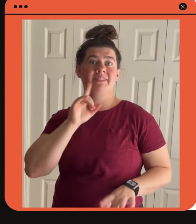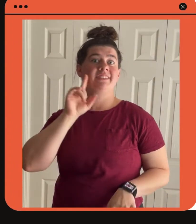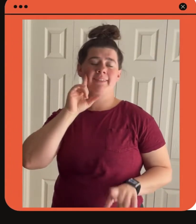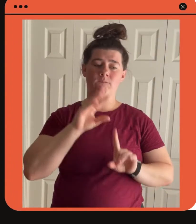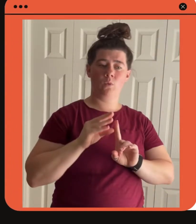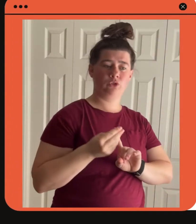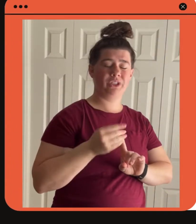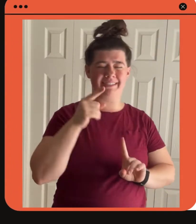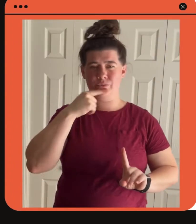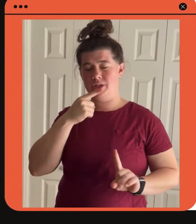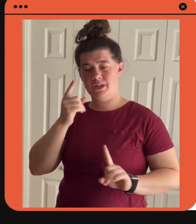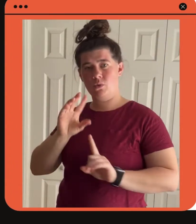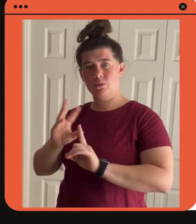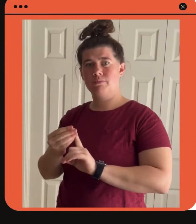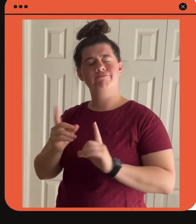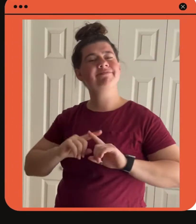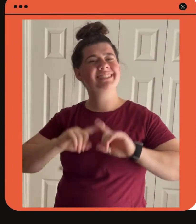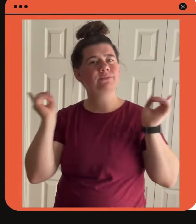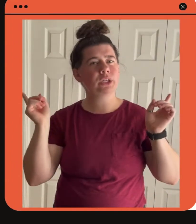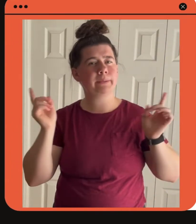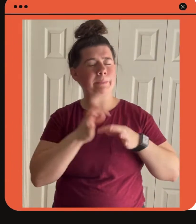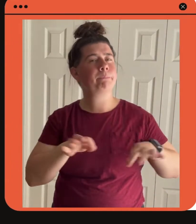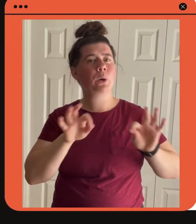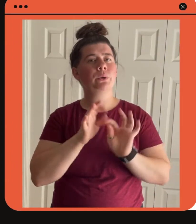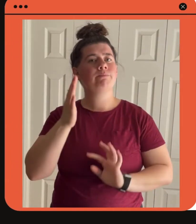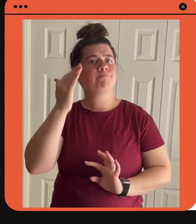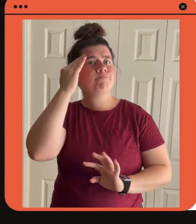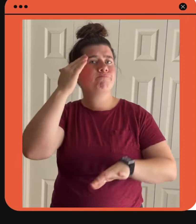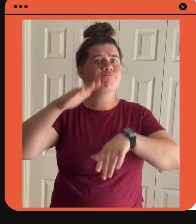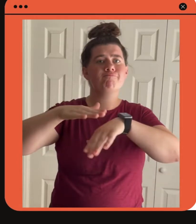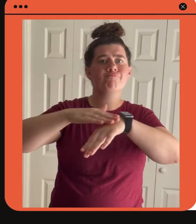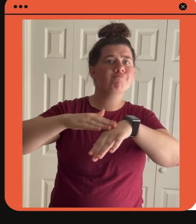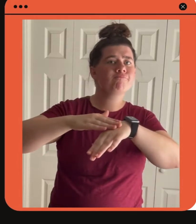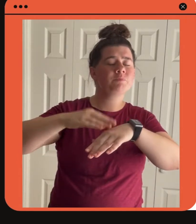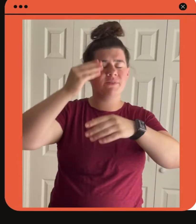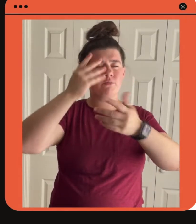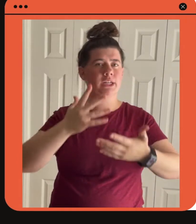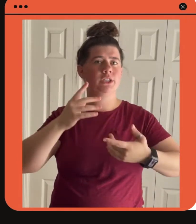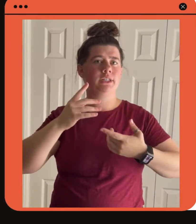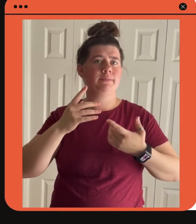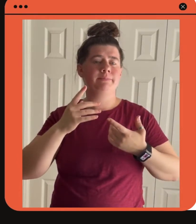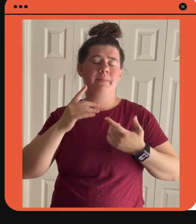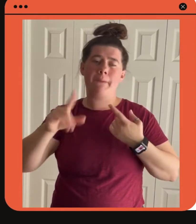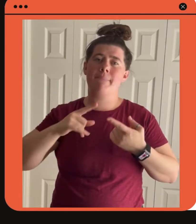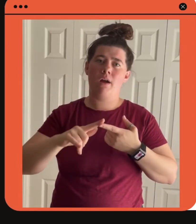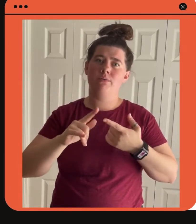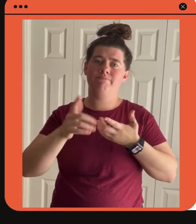All right, Deaf culture, Deaf culture and hearing culture are vastly different and it's important, you know, some general knowledge